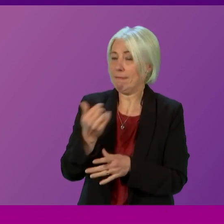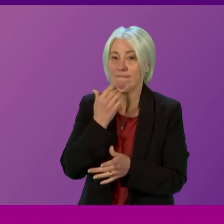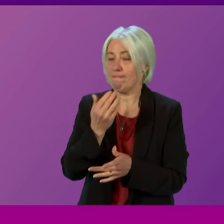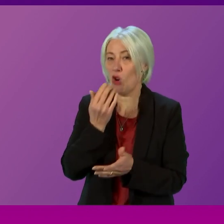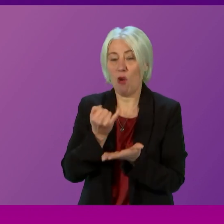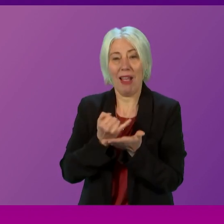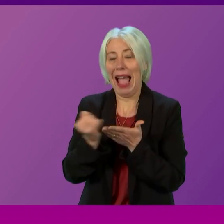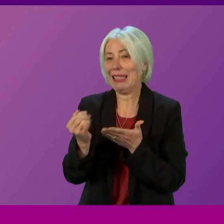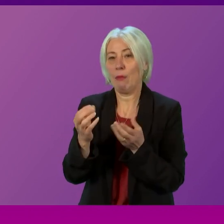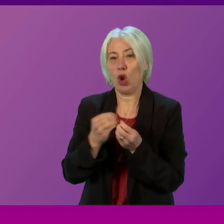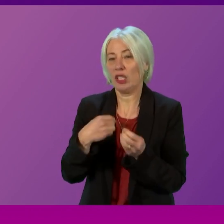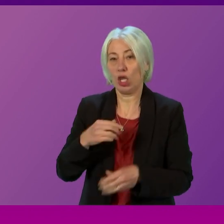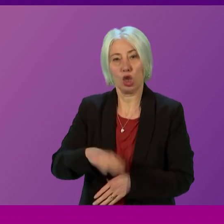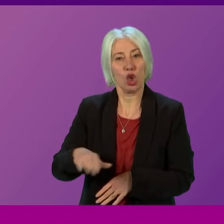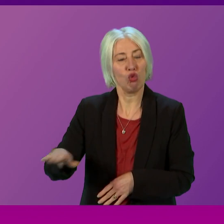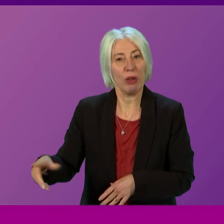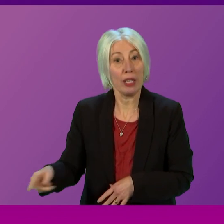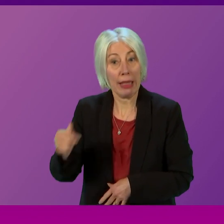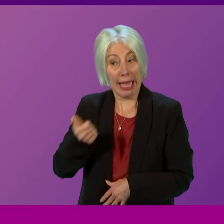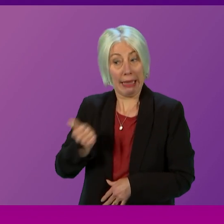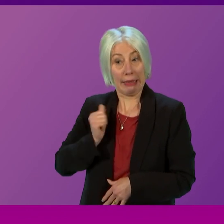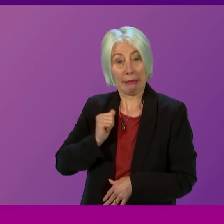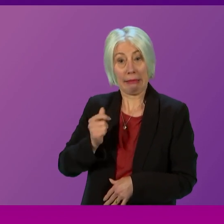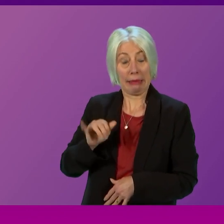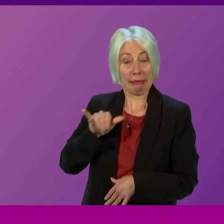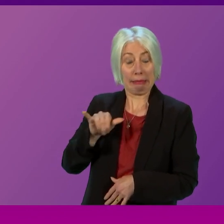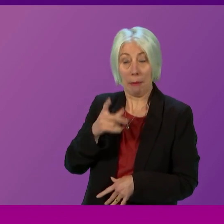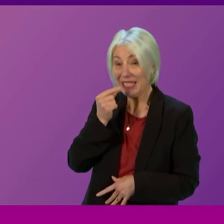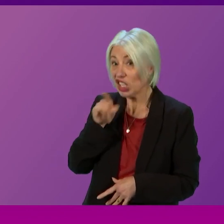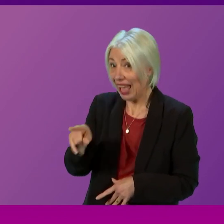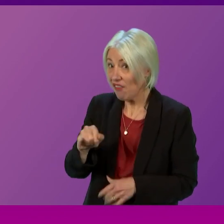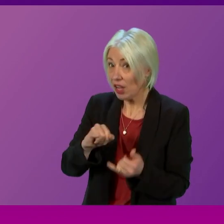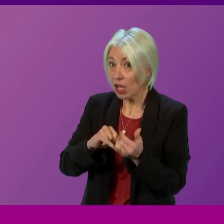for their children who were suspected of having Strep A. One mother with a two-year-old child